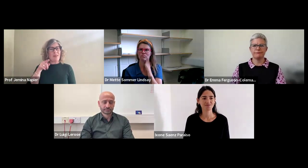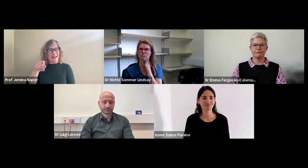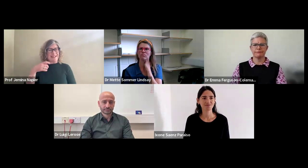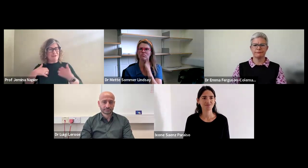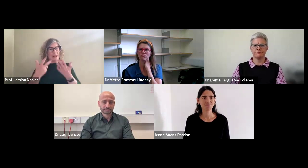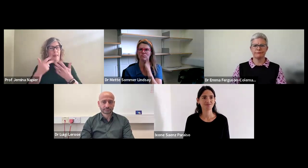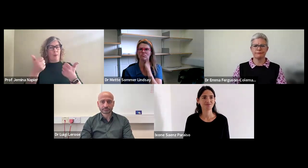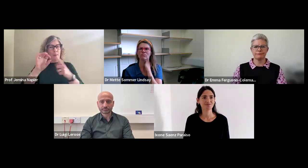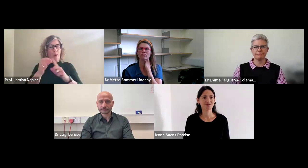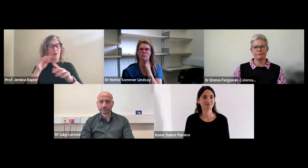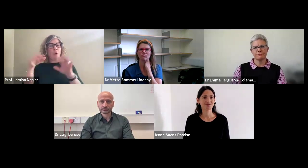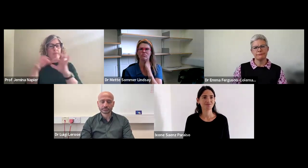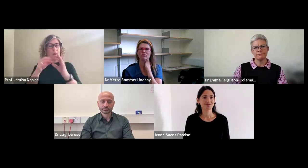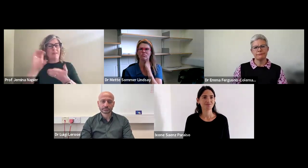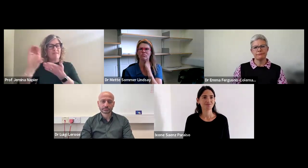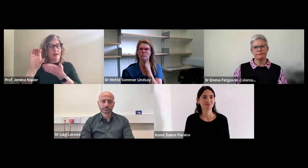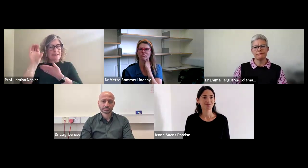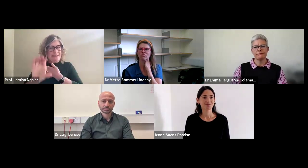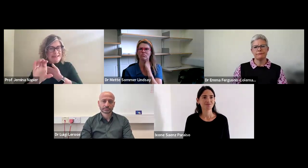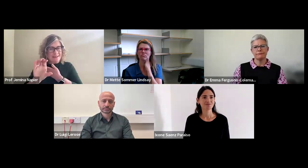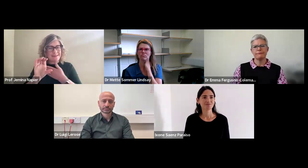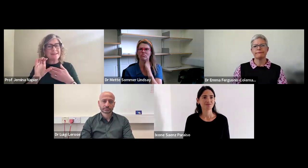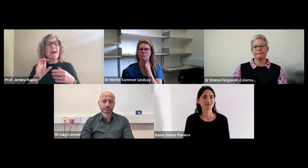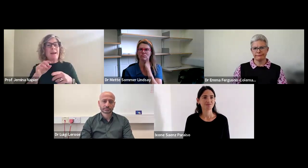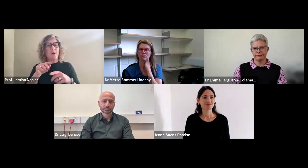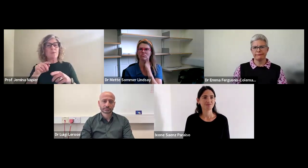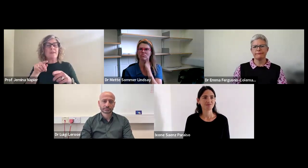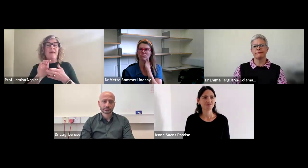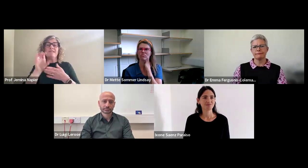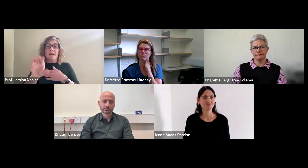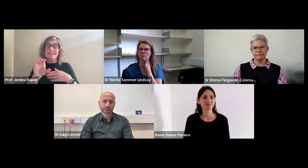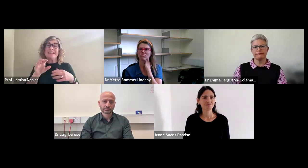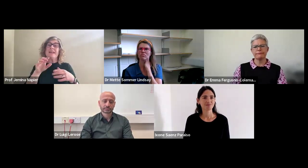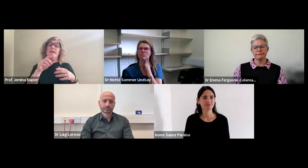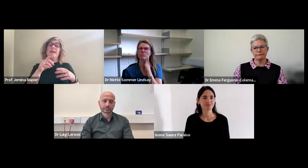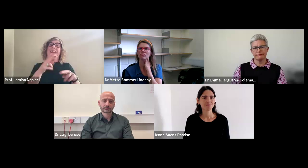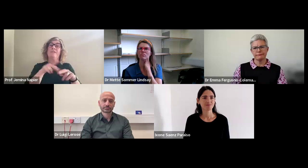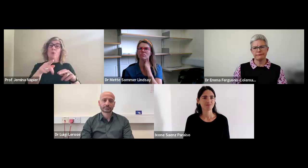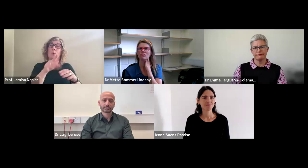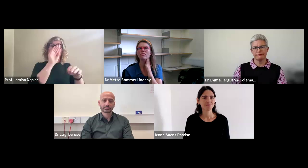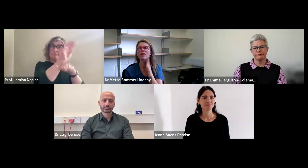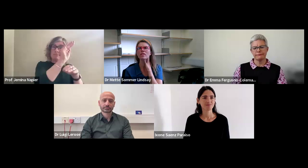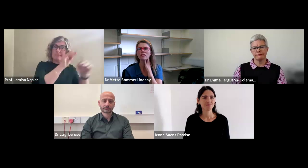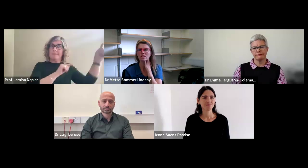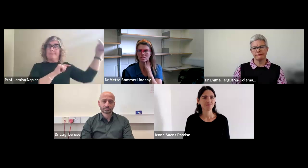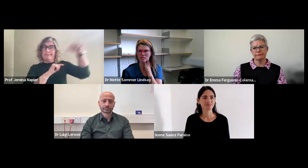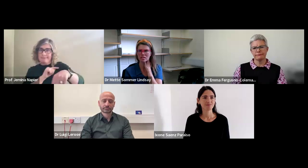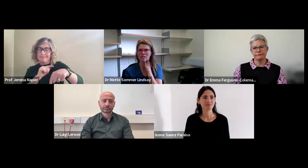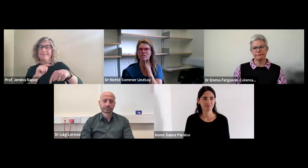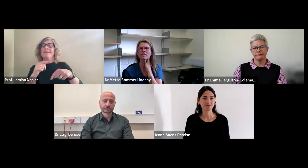Jemina: That's an interesting point again - you know, going back to another aspect to funding if